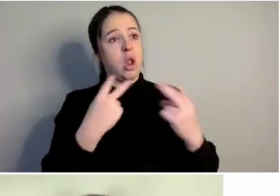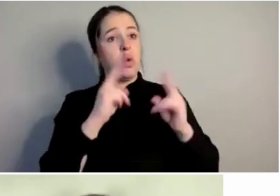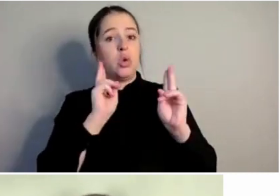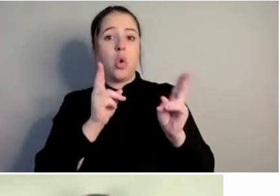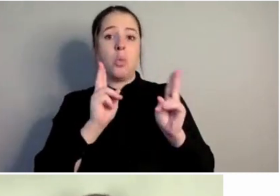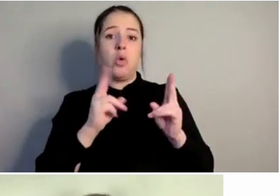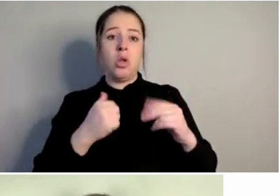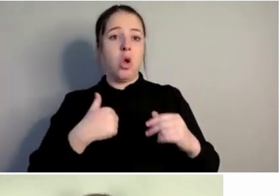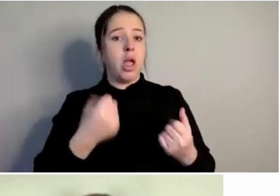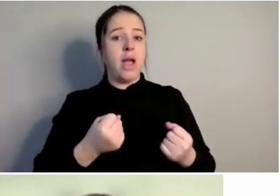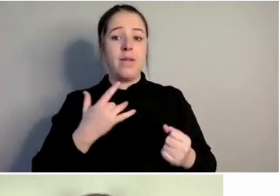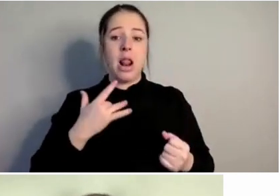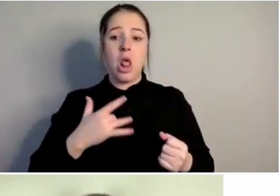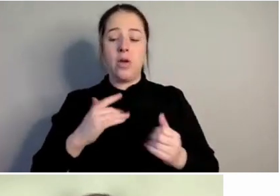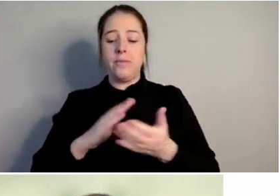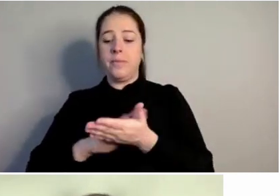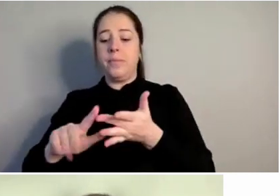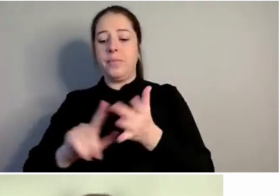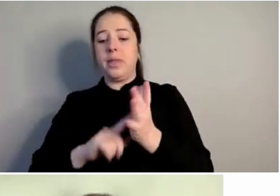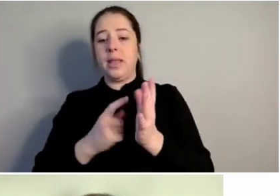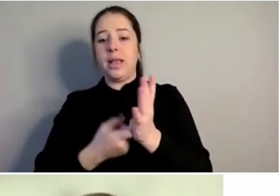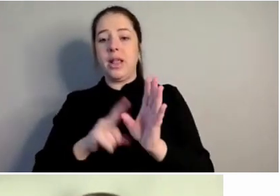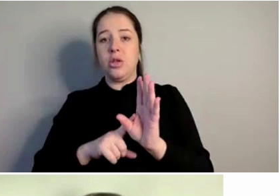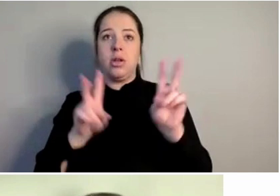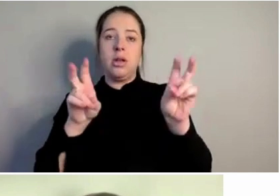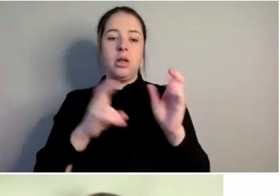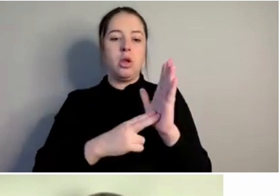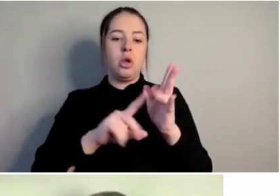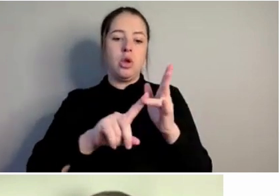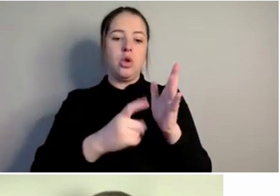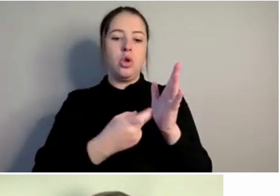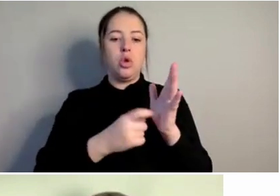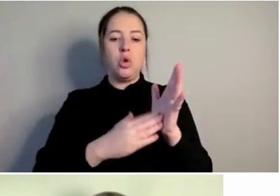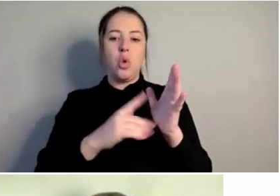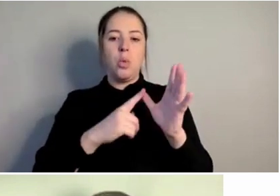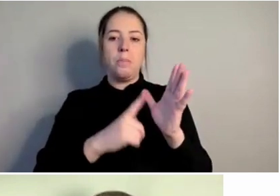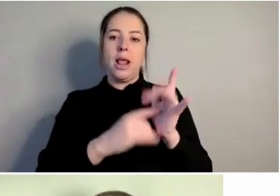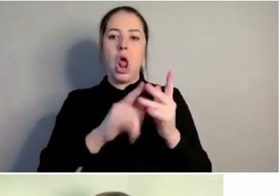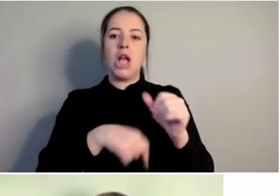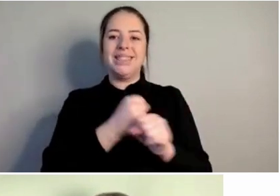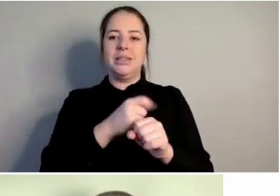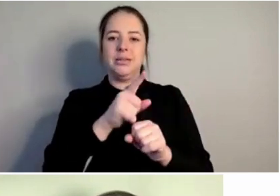I pick up on both just saying about normalising things, and that's how we get culture change